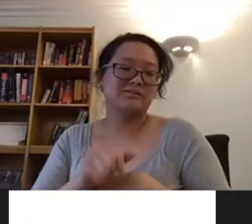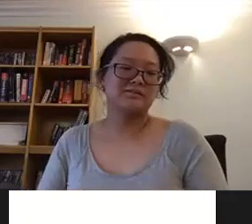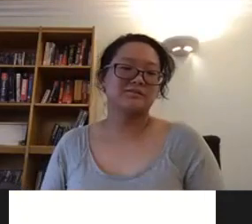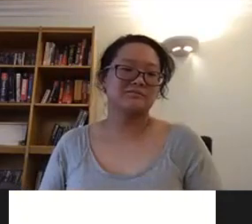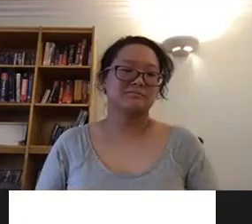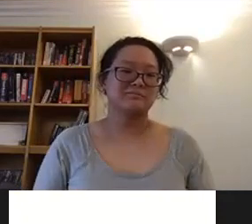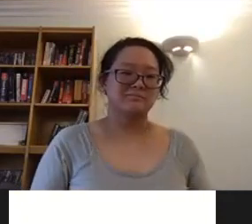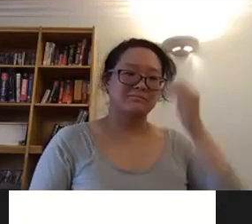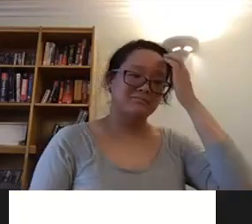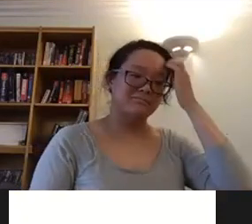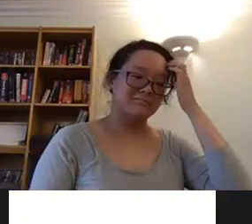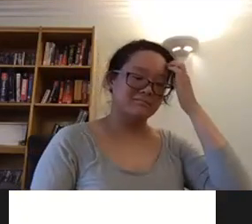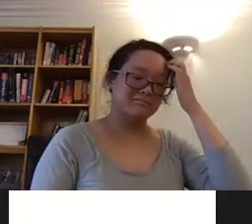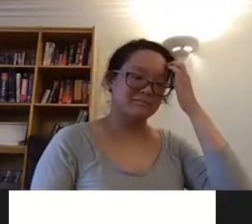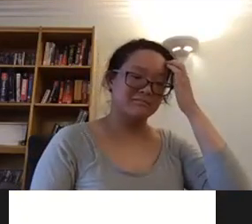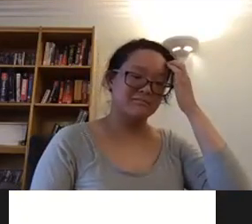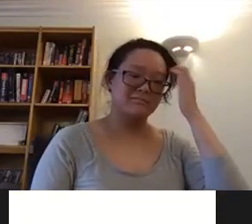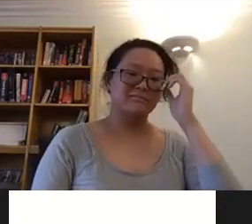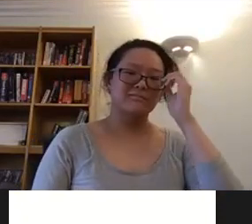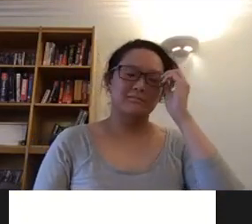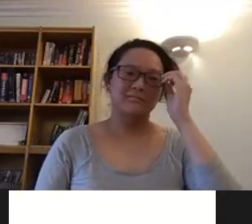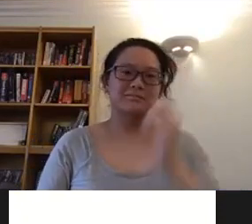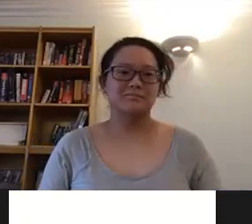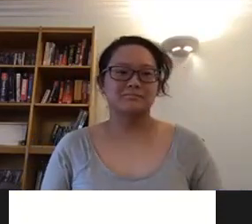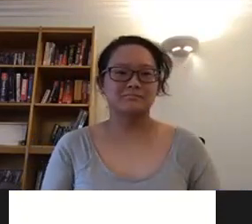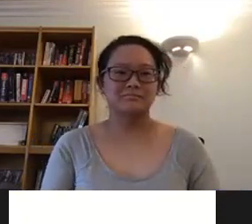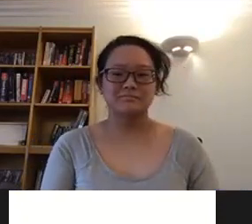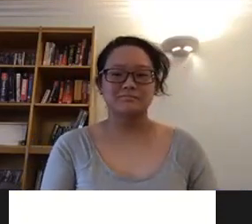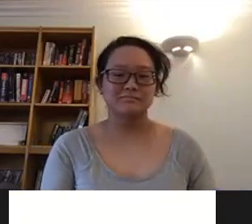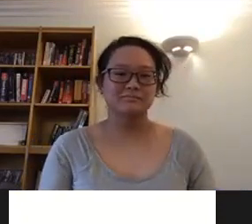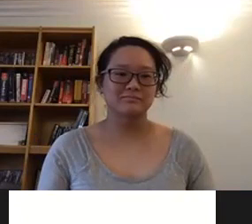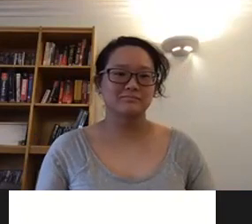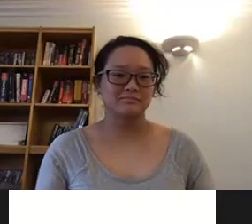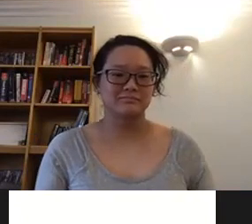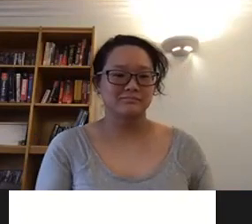I don't read written Italian, so I depend on the sign language communication.